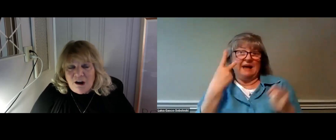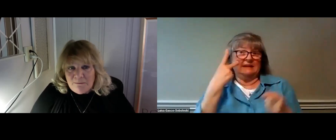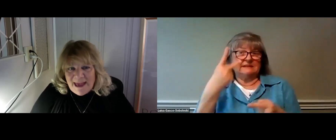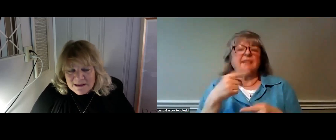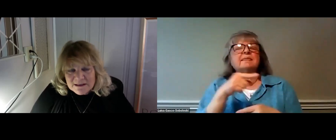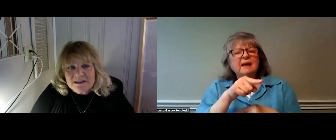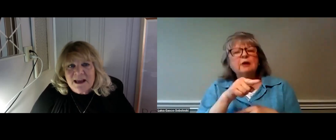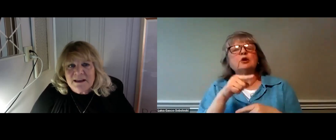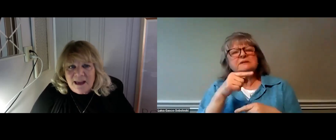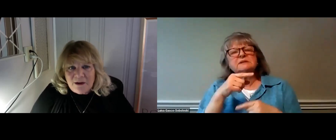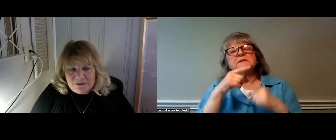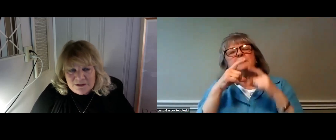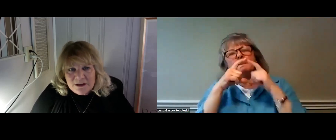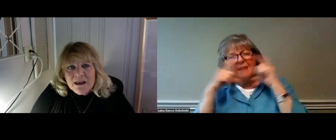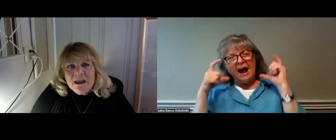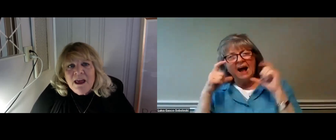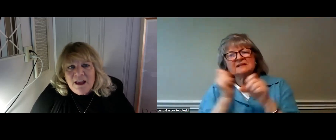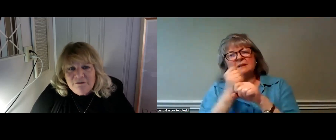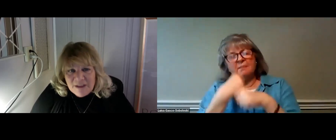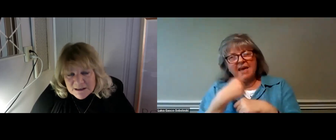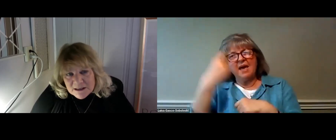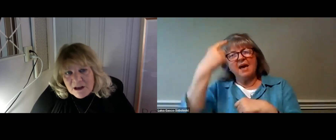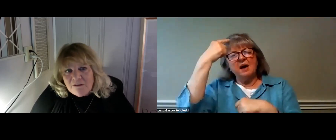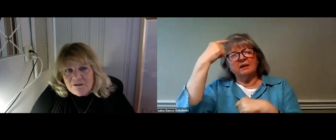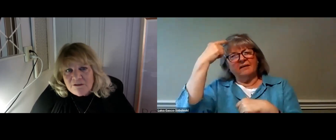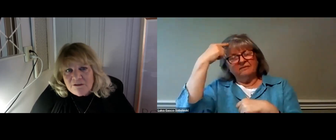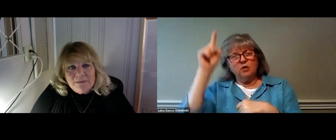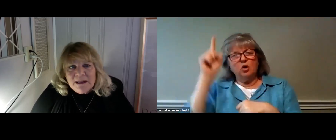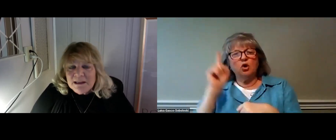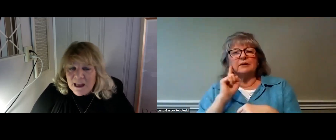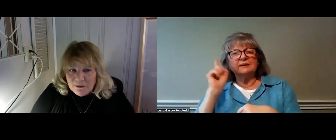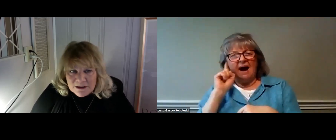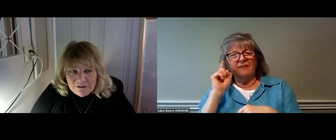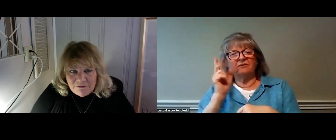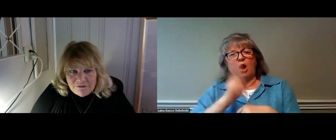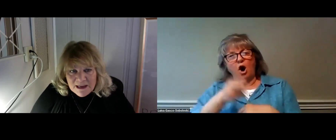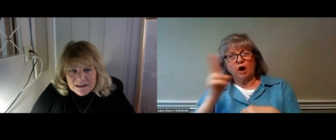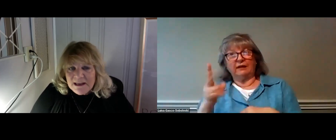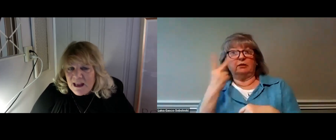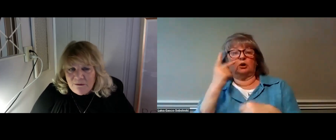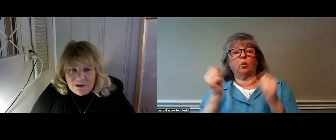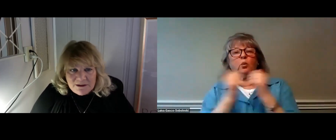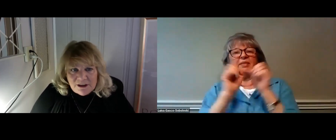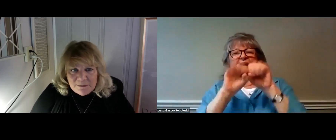masks and gowns and faces covered up. Can't read the face, can't read the lips,